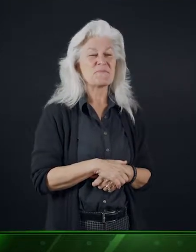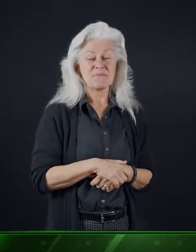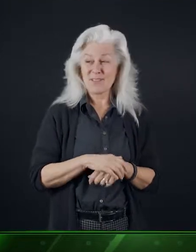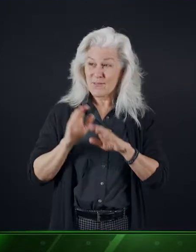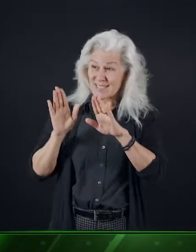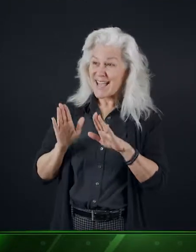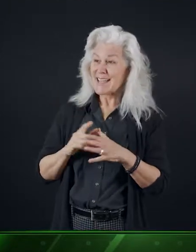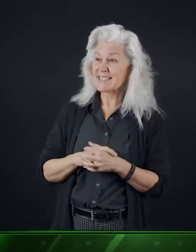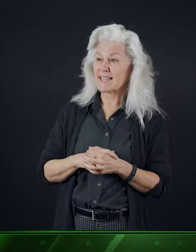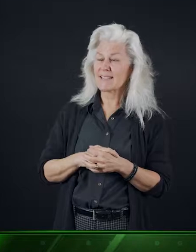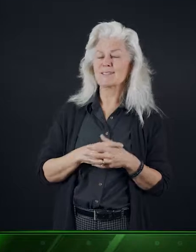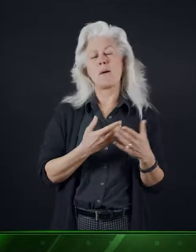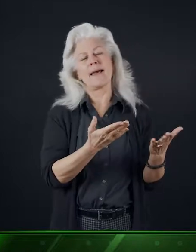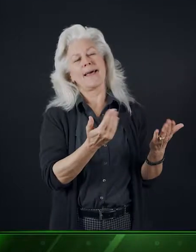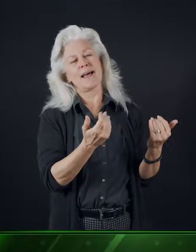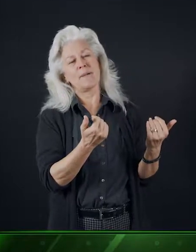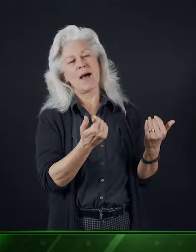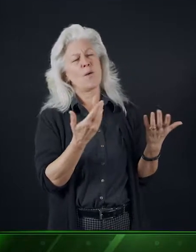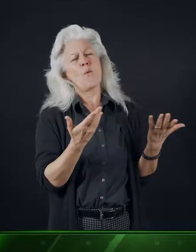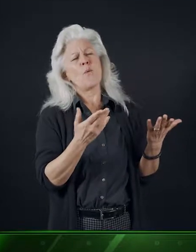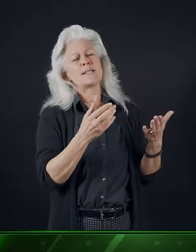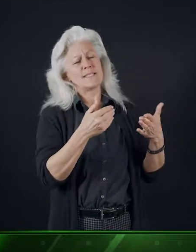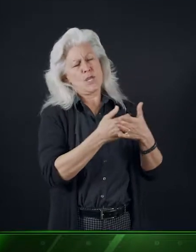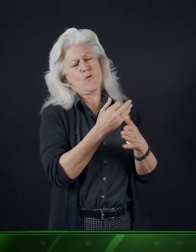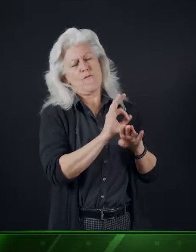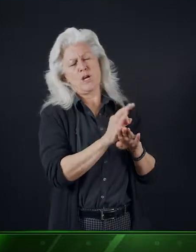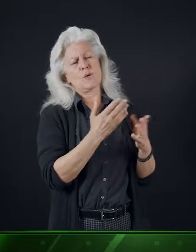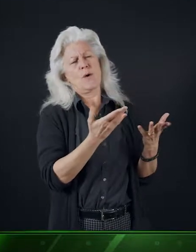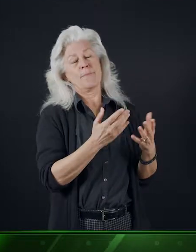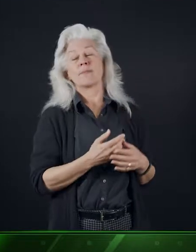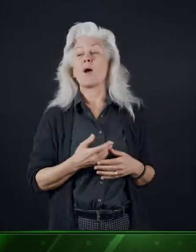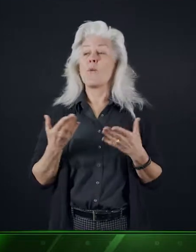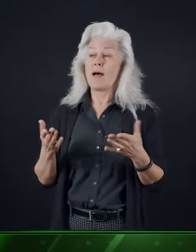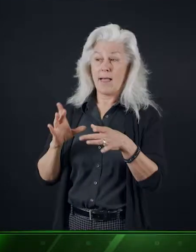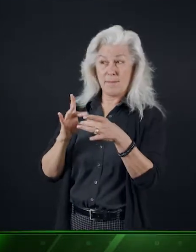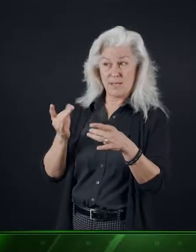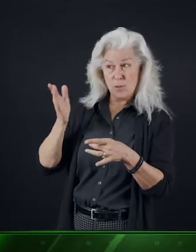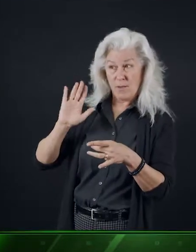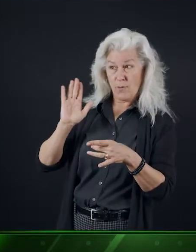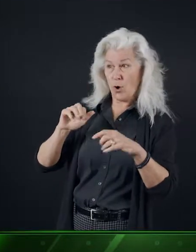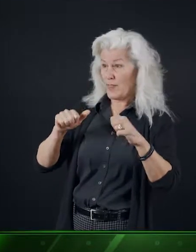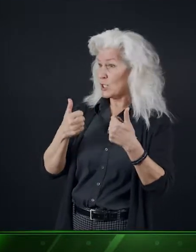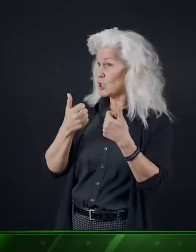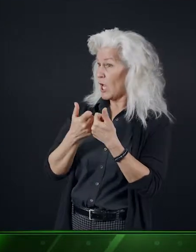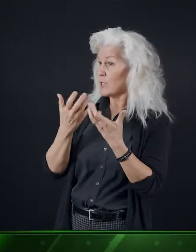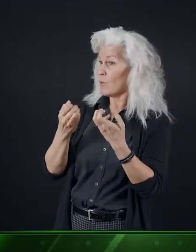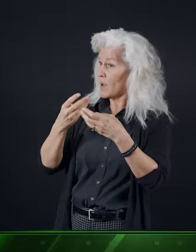Well, like I mentioned, the challenge we're trying to solve is how we can make it easier for gamers to find content that works for them.